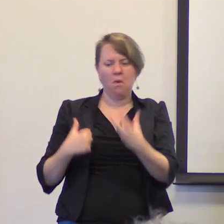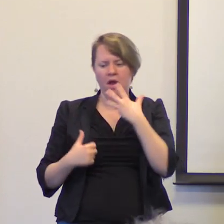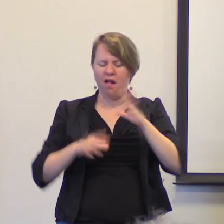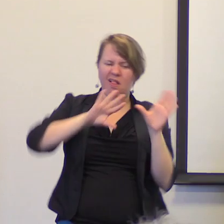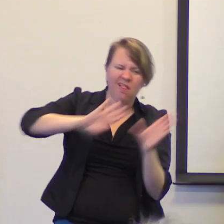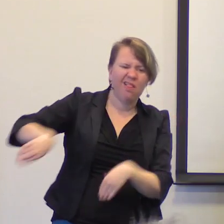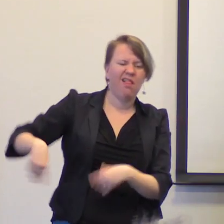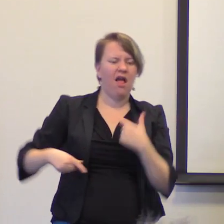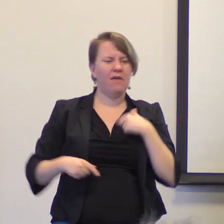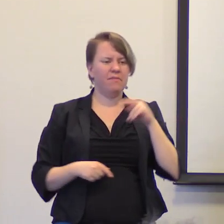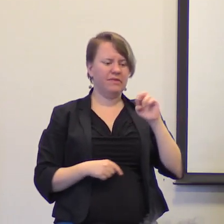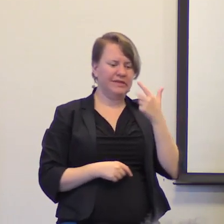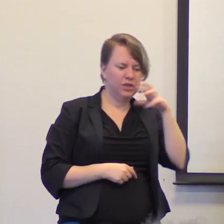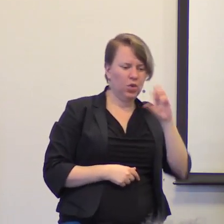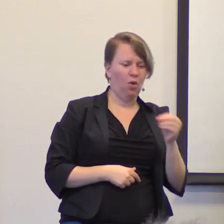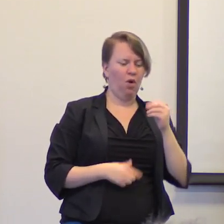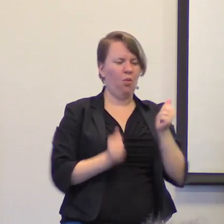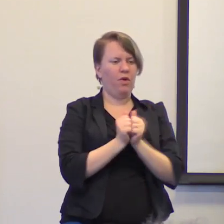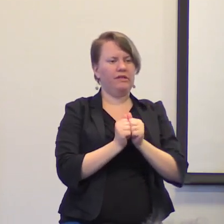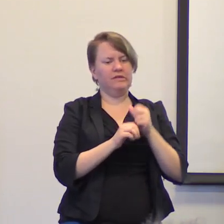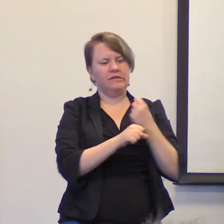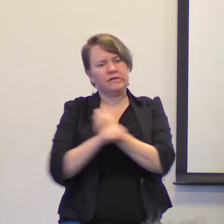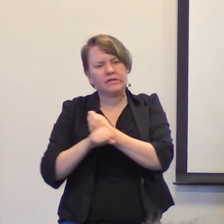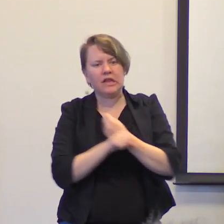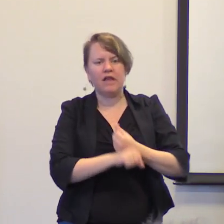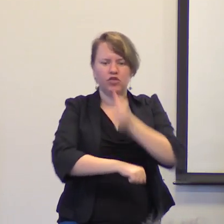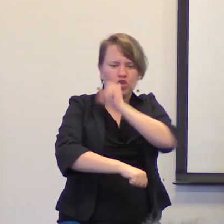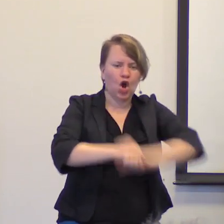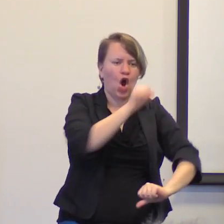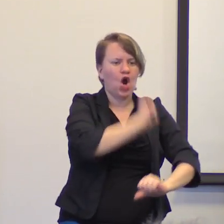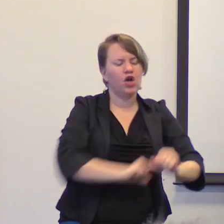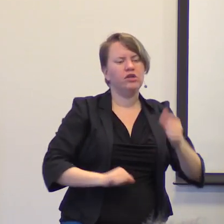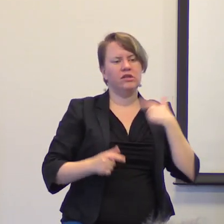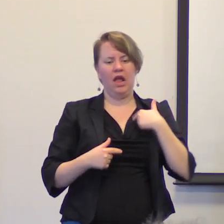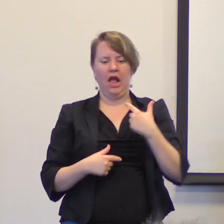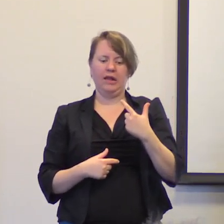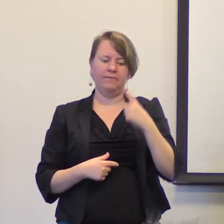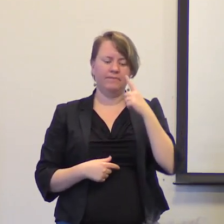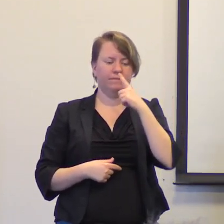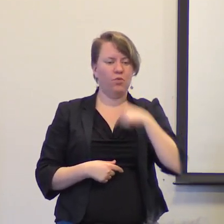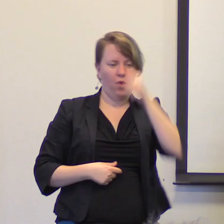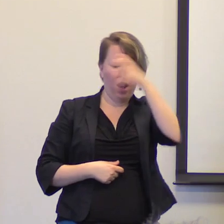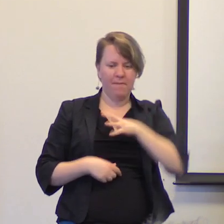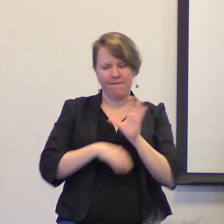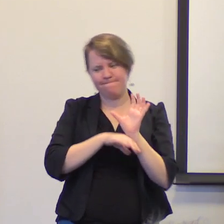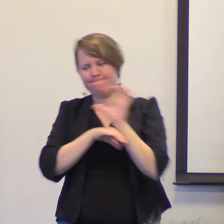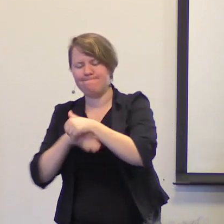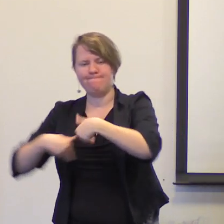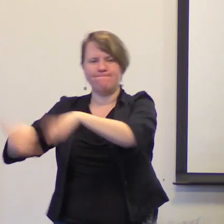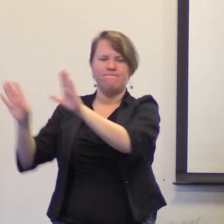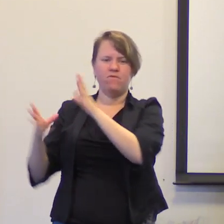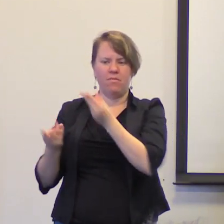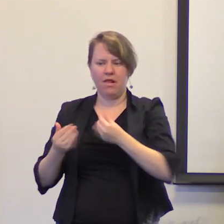I am the Negro bearing slavery’s scars. I am the red man driven from the land. I am the immigrant clutching the hope I seek.